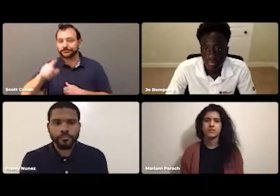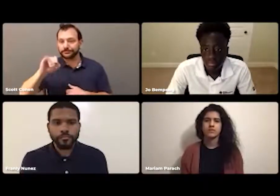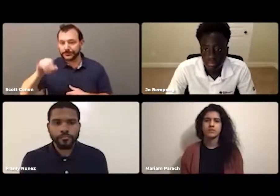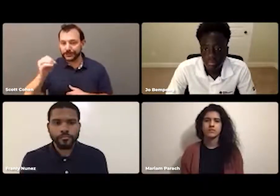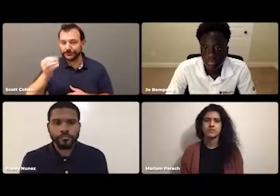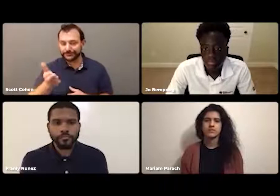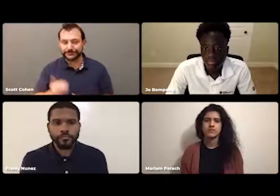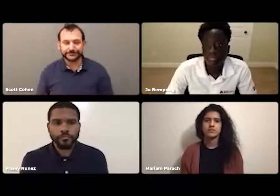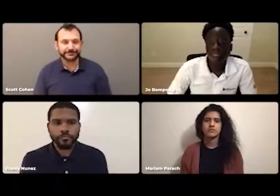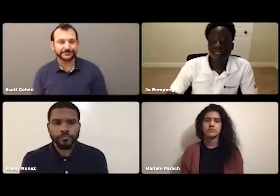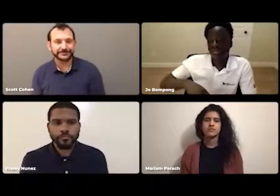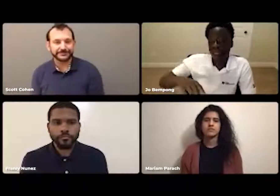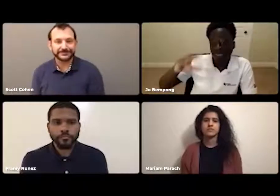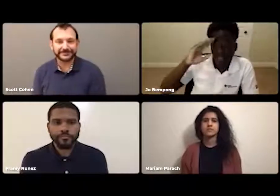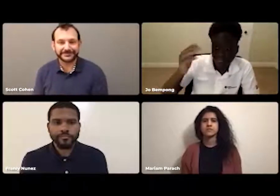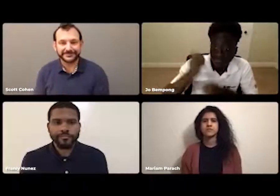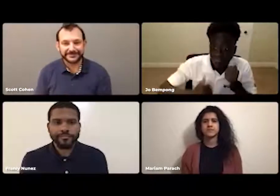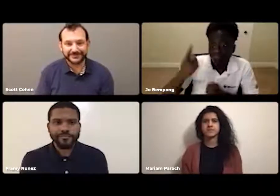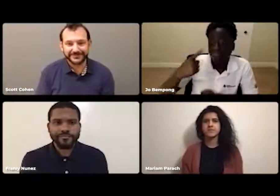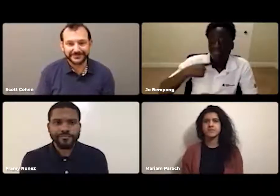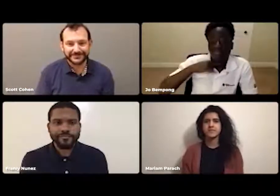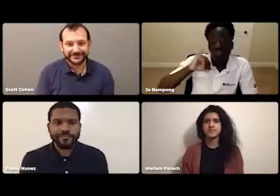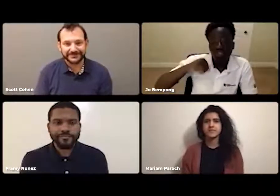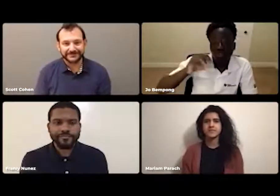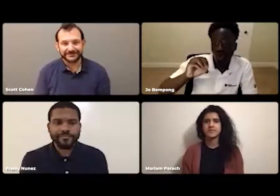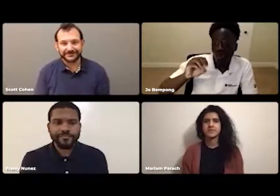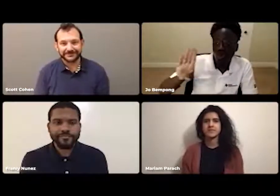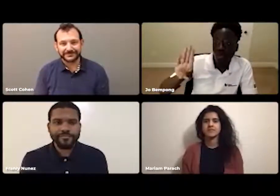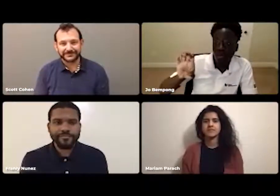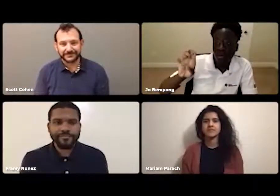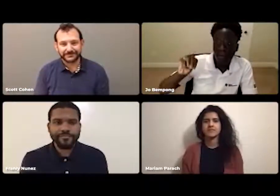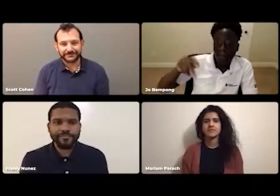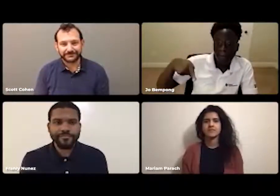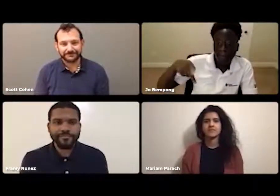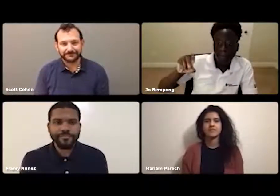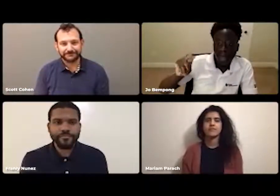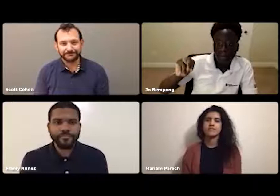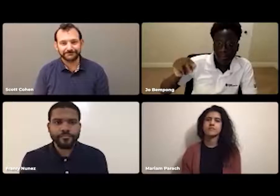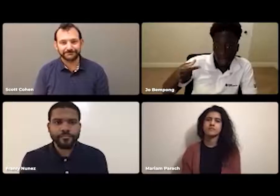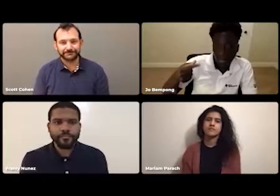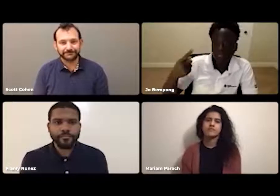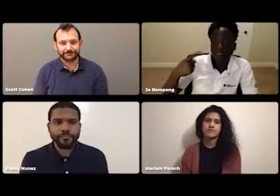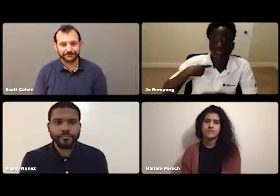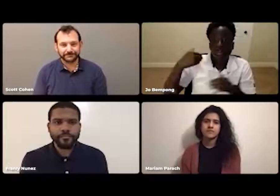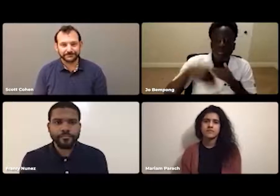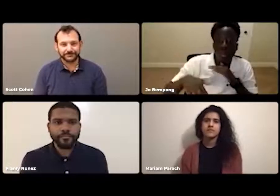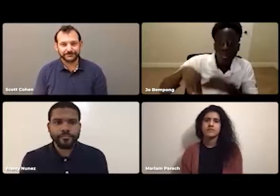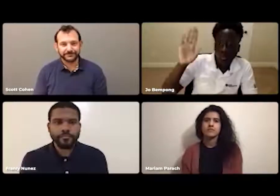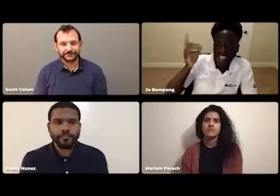yourself if you'd like. Hi, everyone.